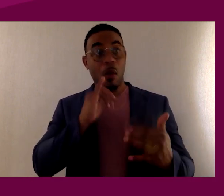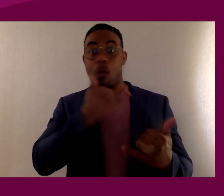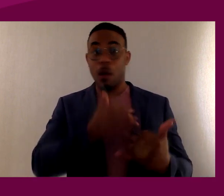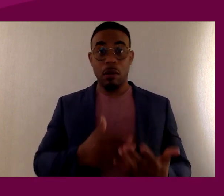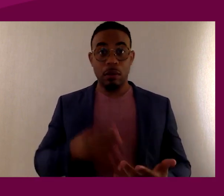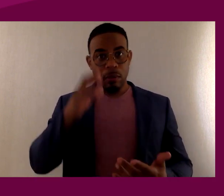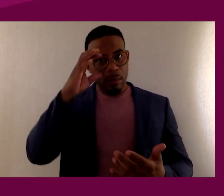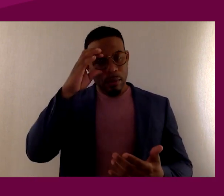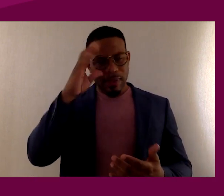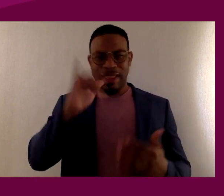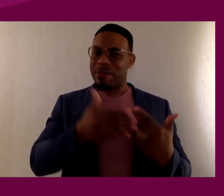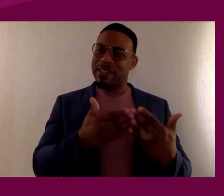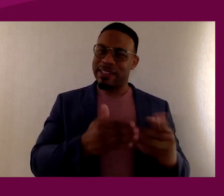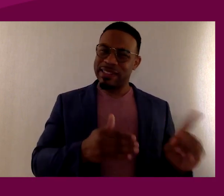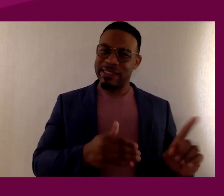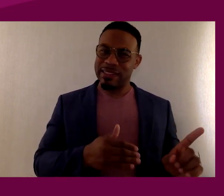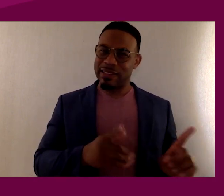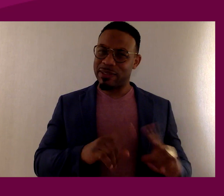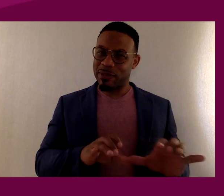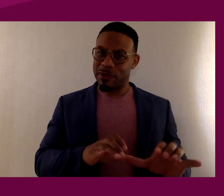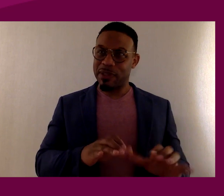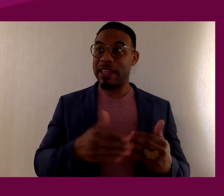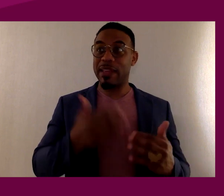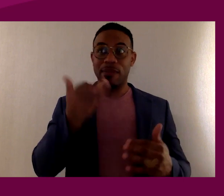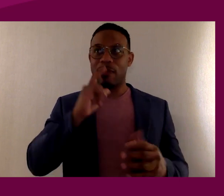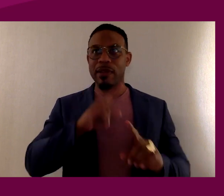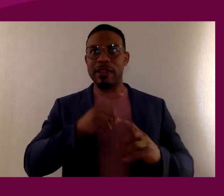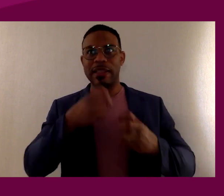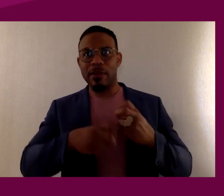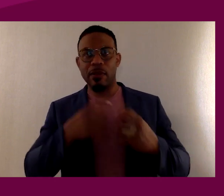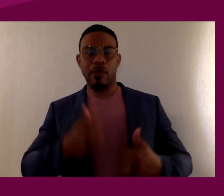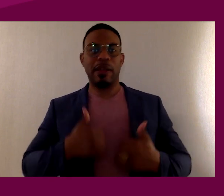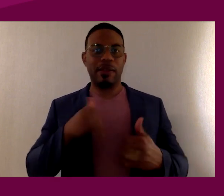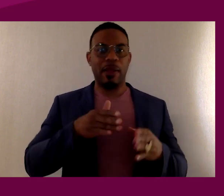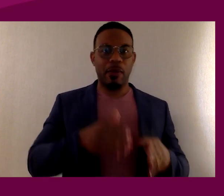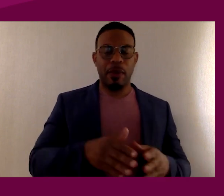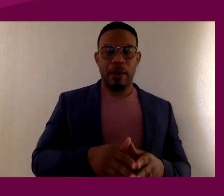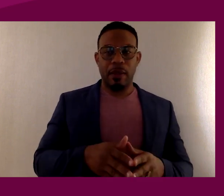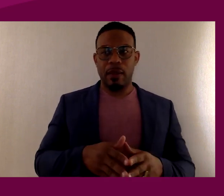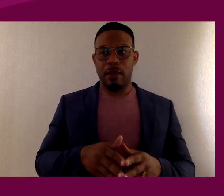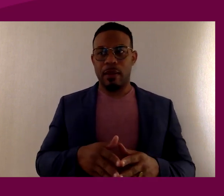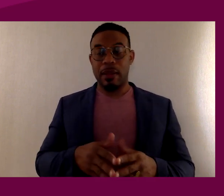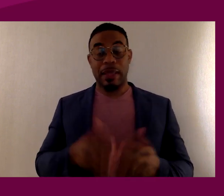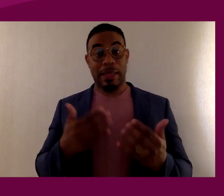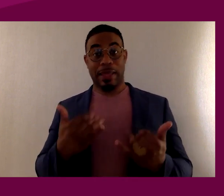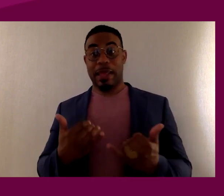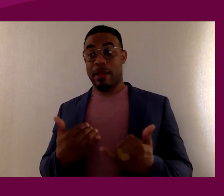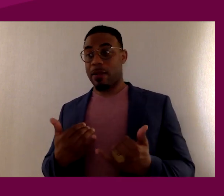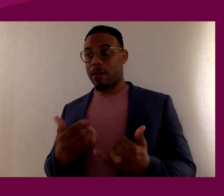at them and say, these are wrong. That was easy to do, even if it was difficult to live that way.